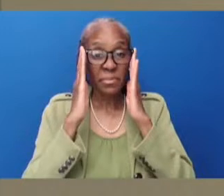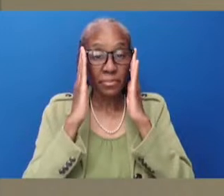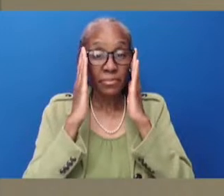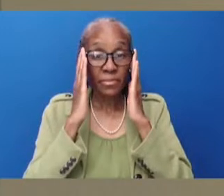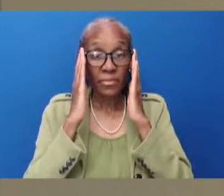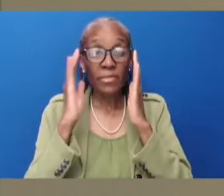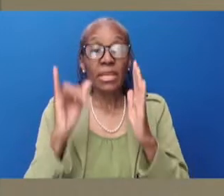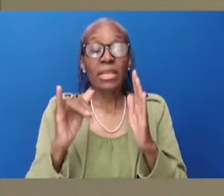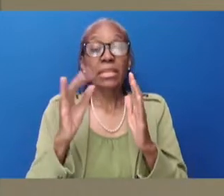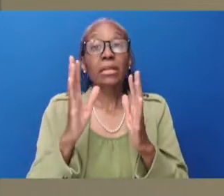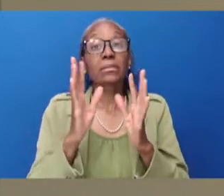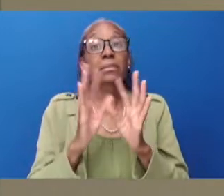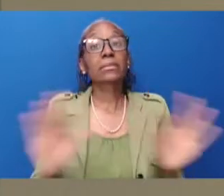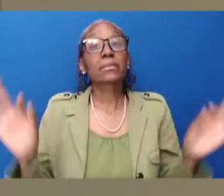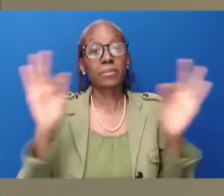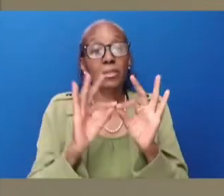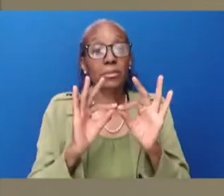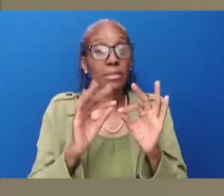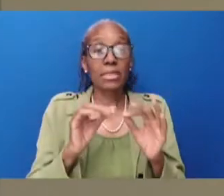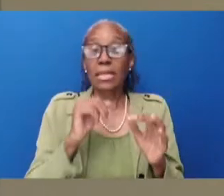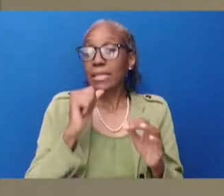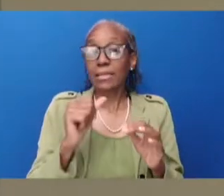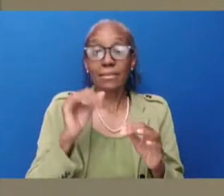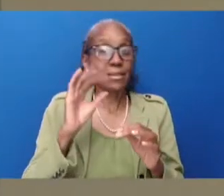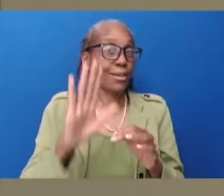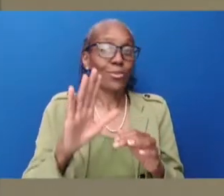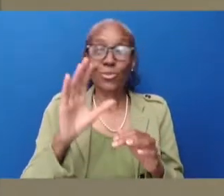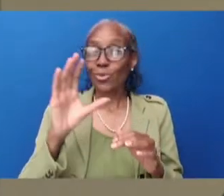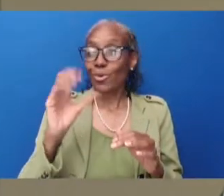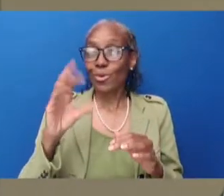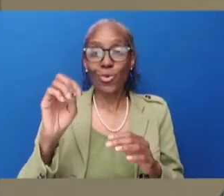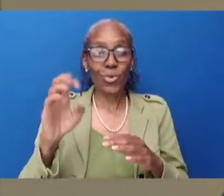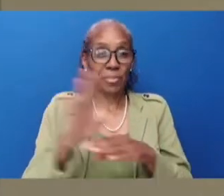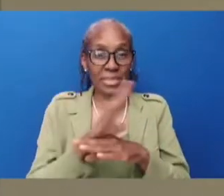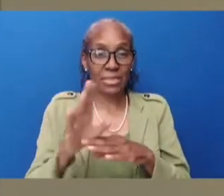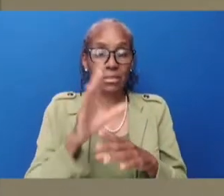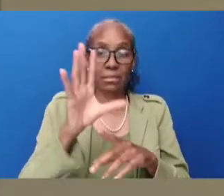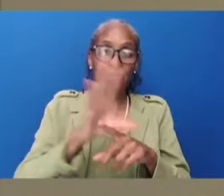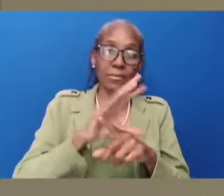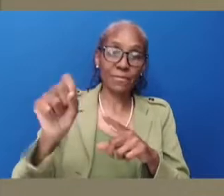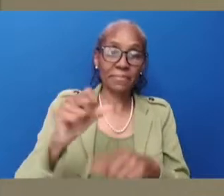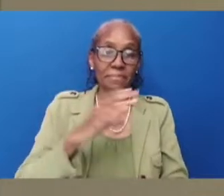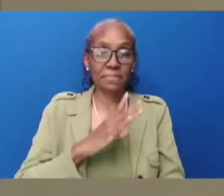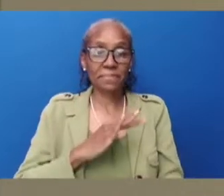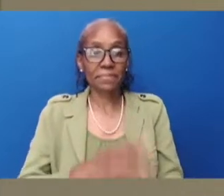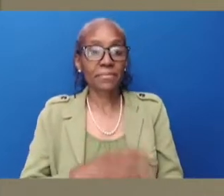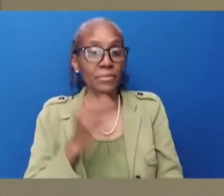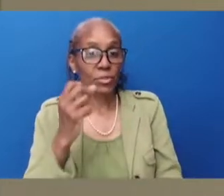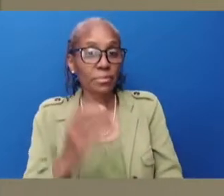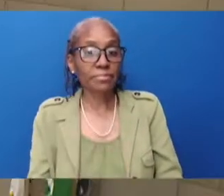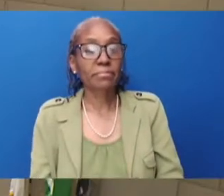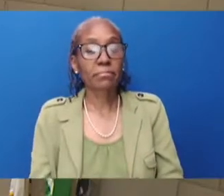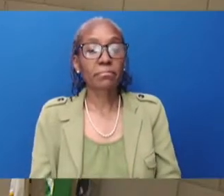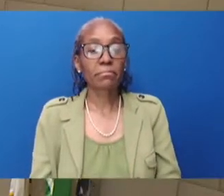AND ABOUT FIVE YEARS INTO HOUSING.